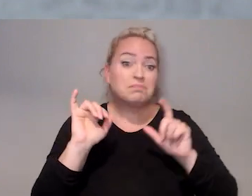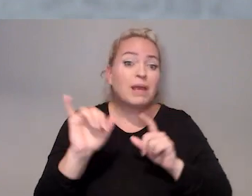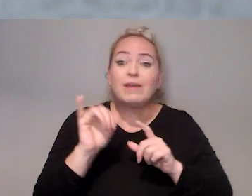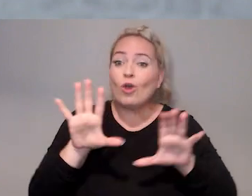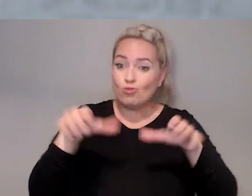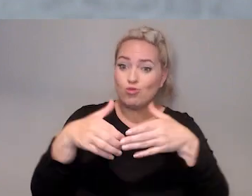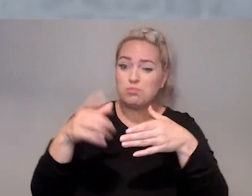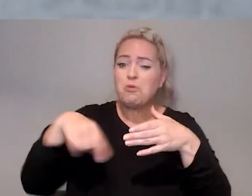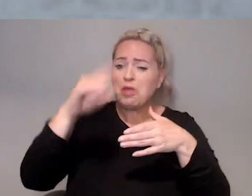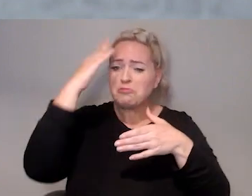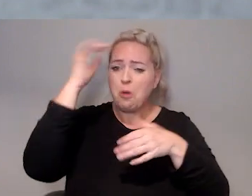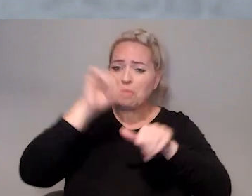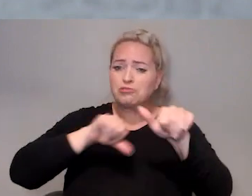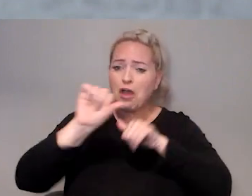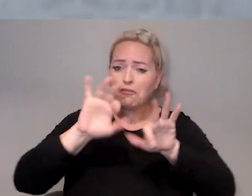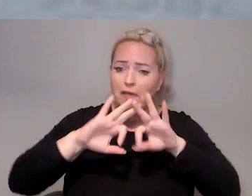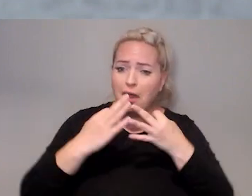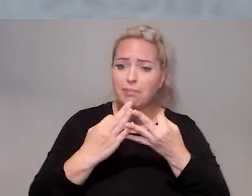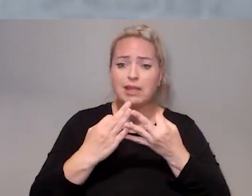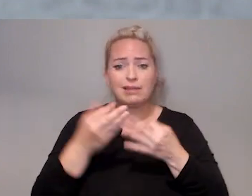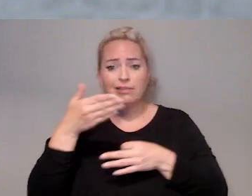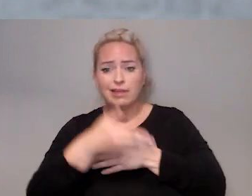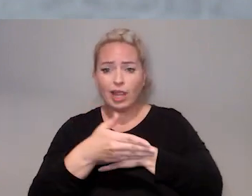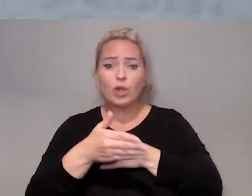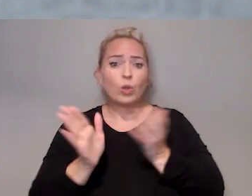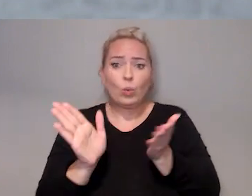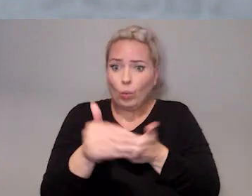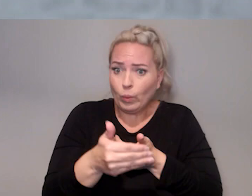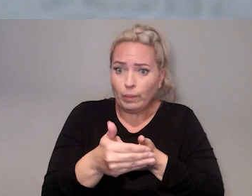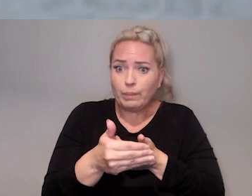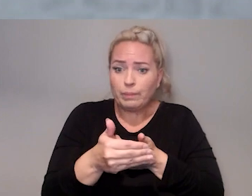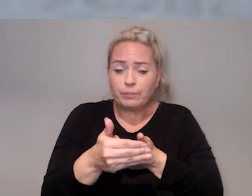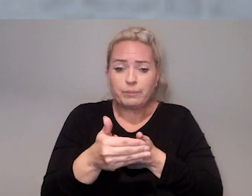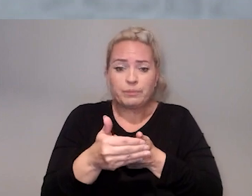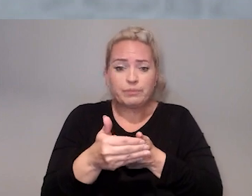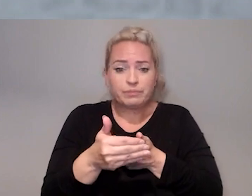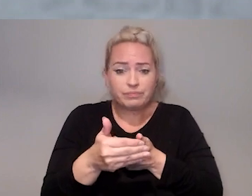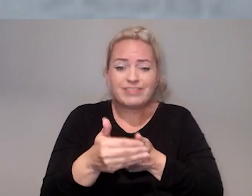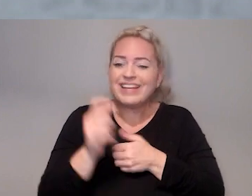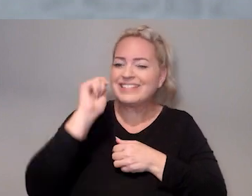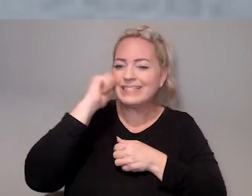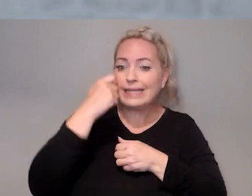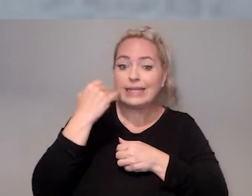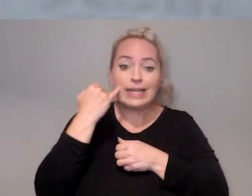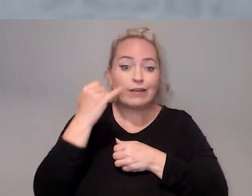a group that's familiar with each other family in the room that it's neat when uh the questions are